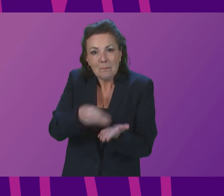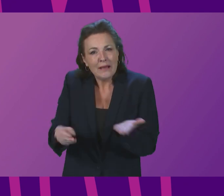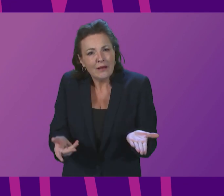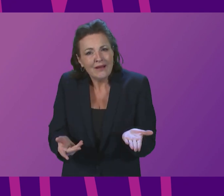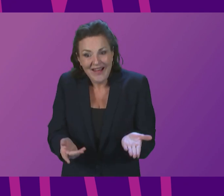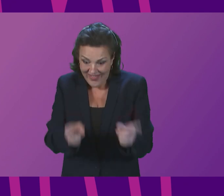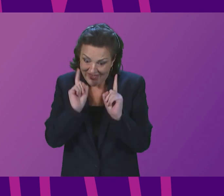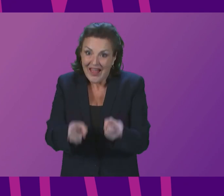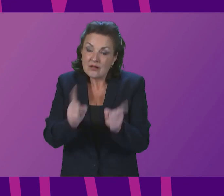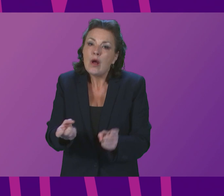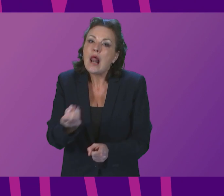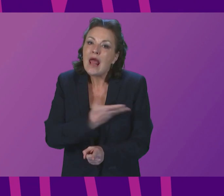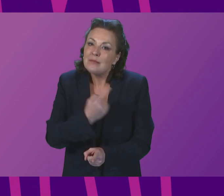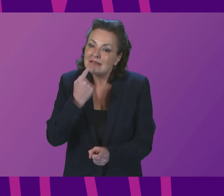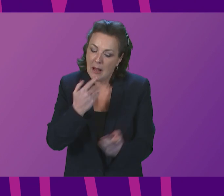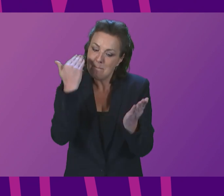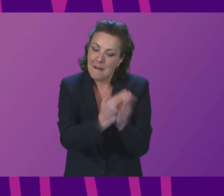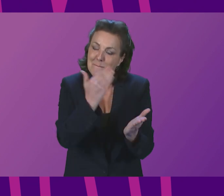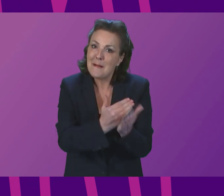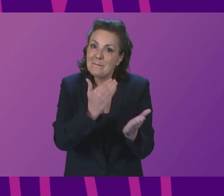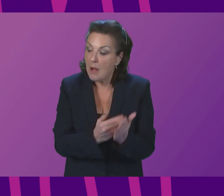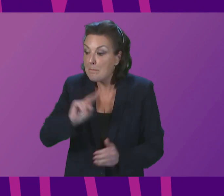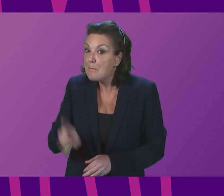That is why Labour has set out the actions that both Governments should take: a windfall